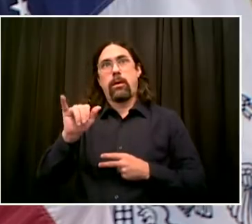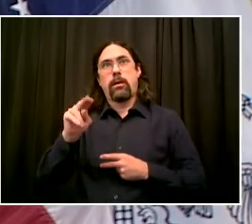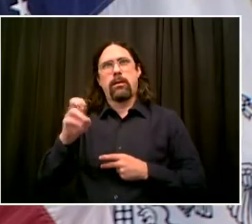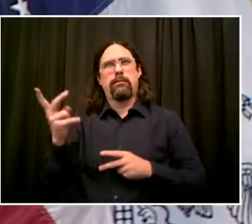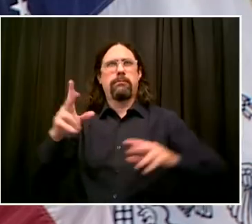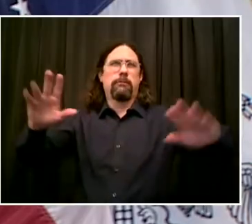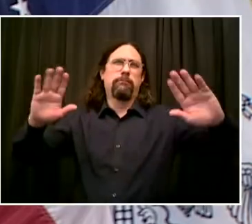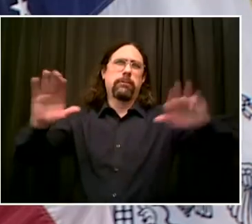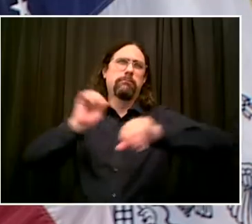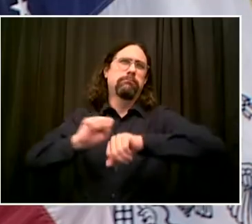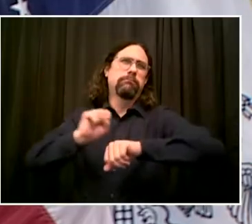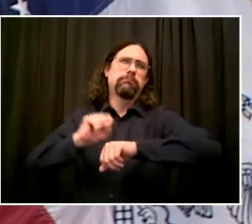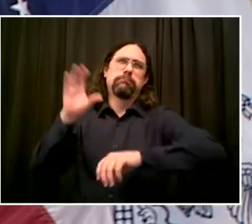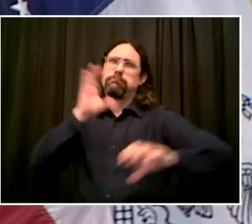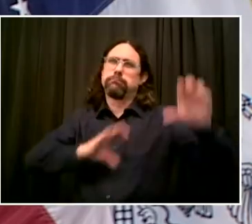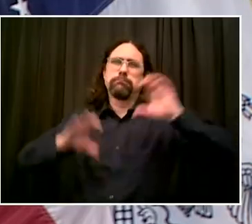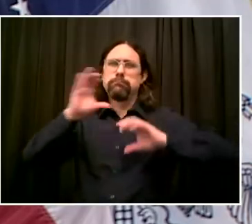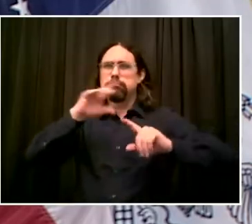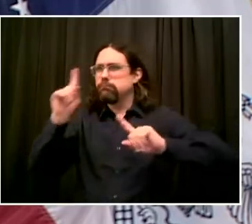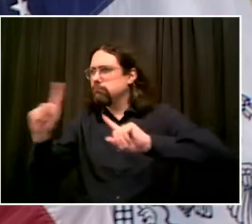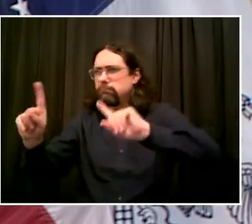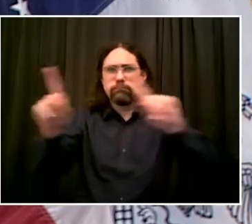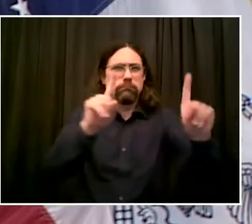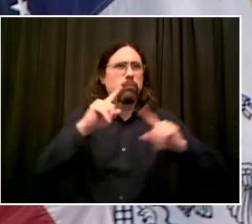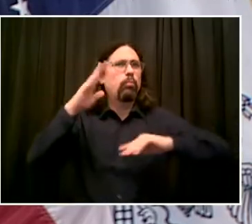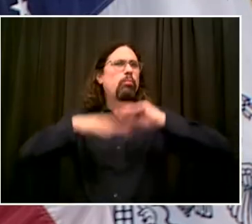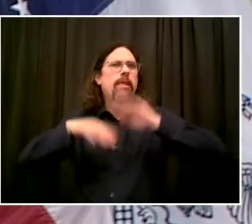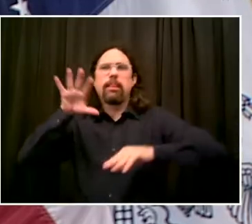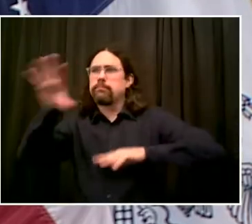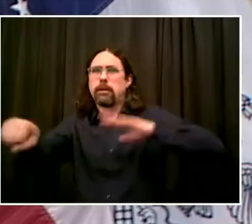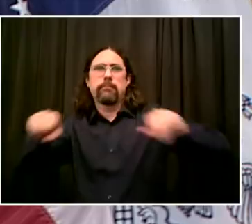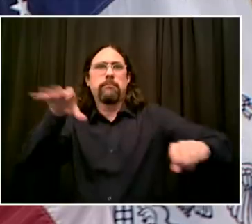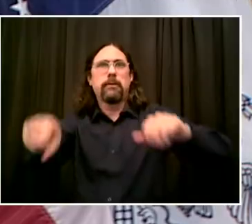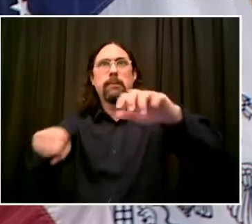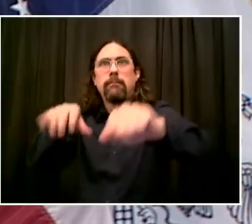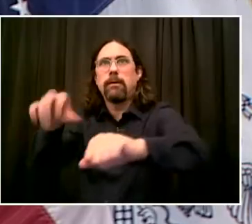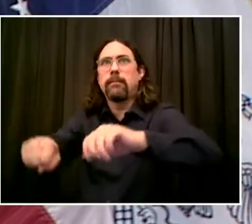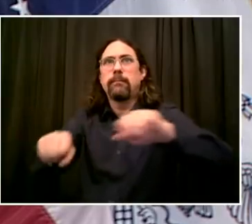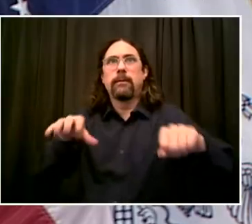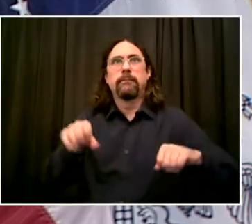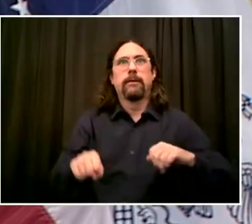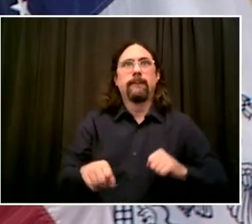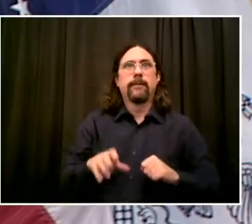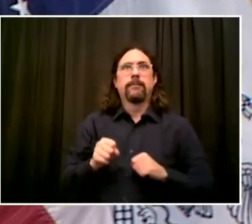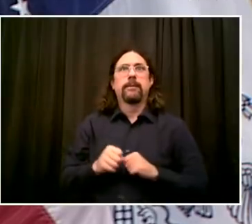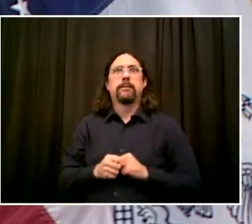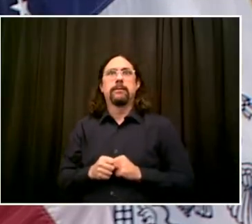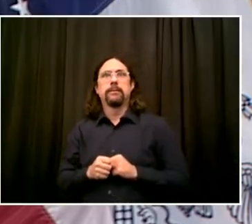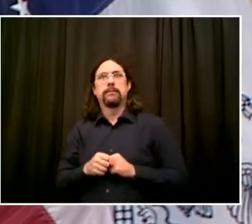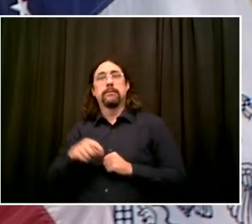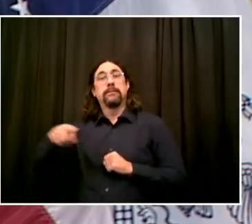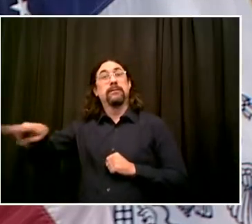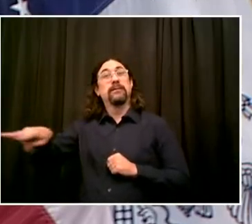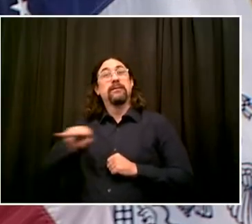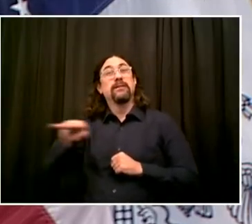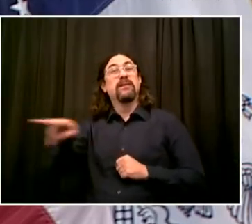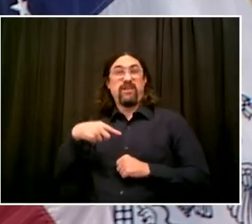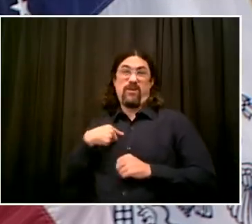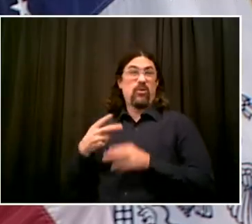AUTHORITY, THEY CONSTANTLY DO